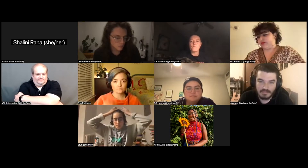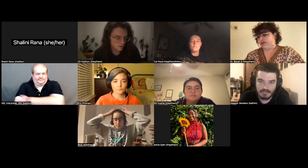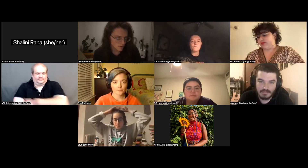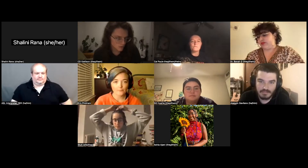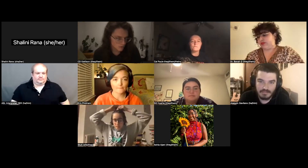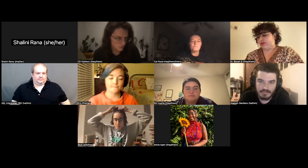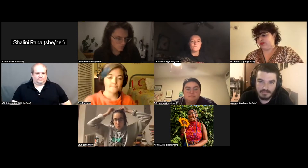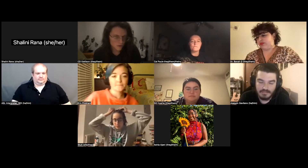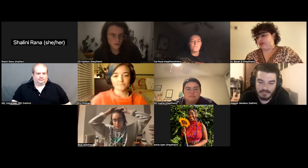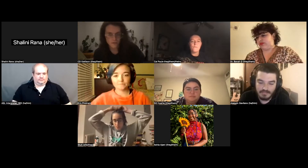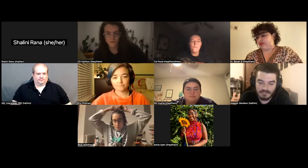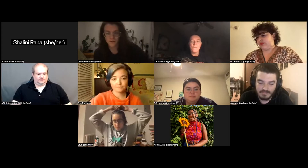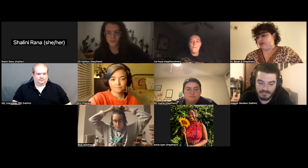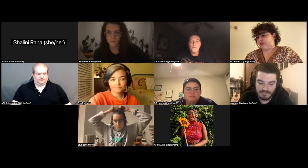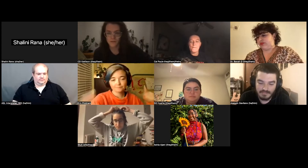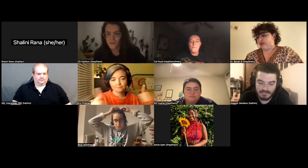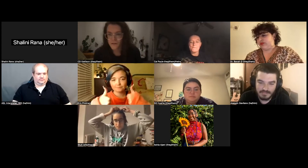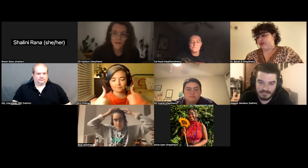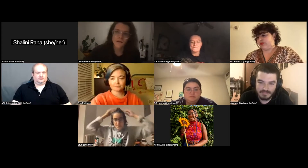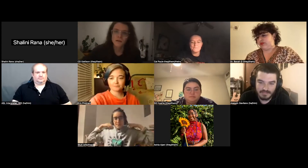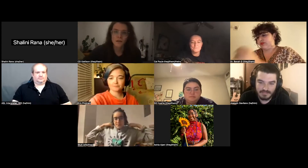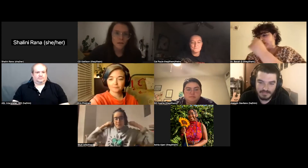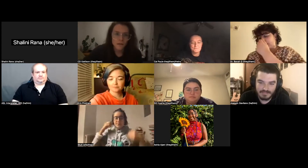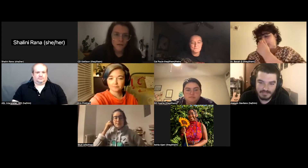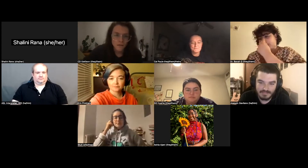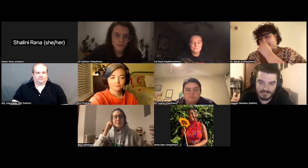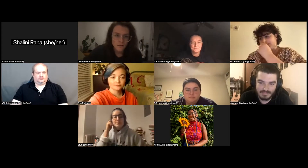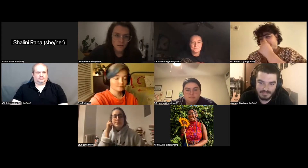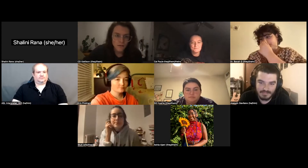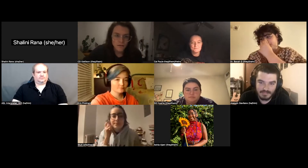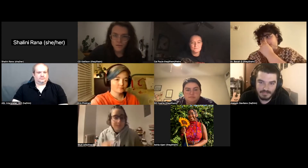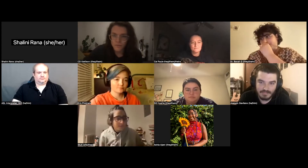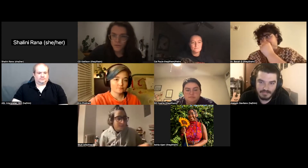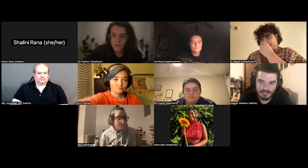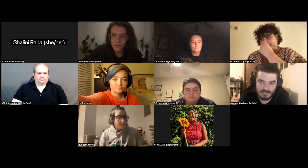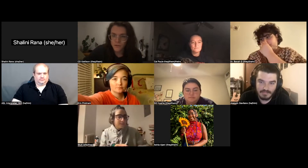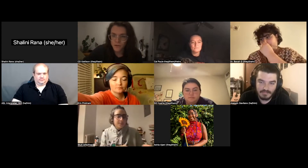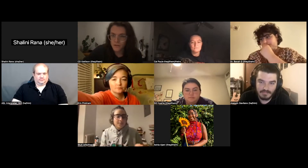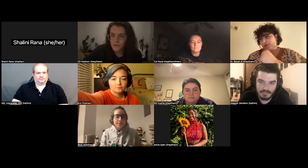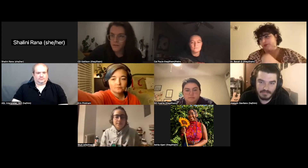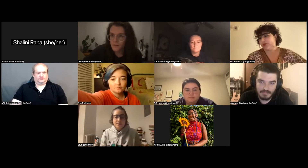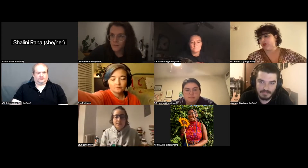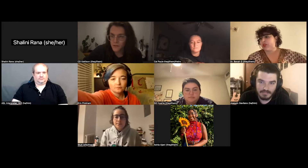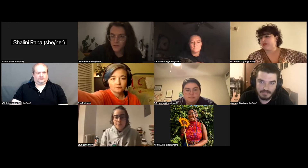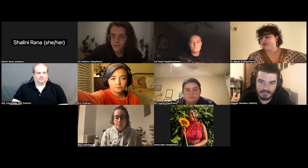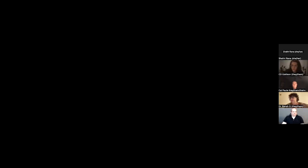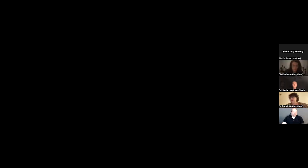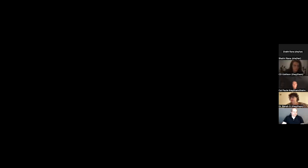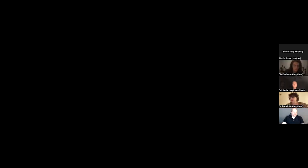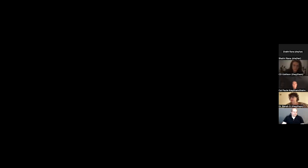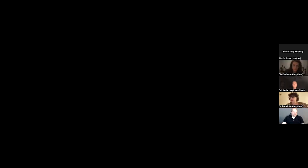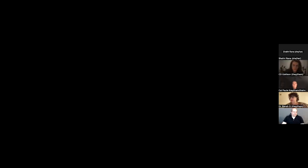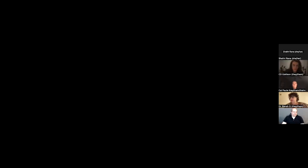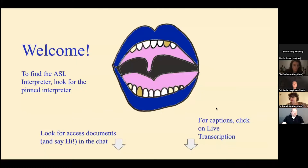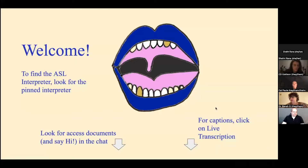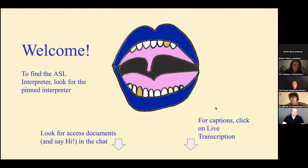Thank you, Erin. Next opening reader will be here soon. But